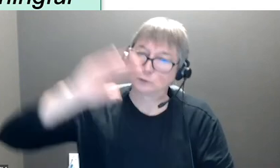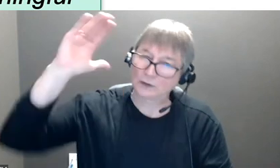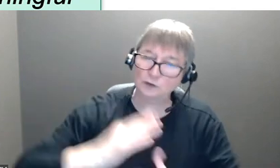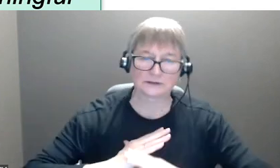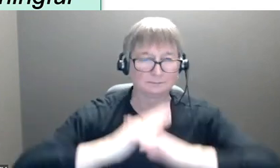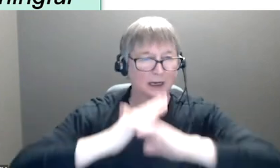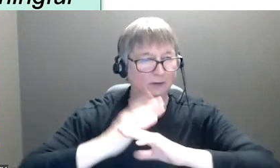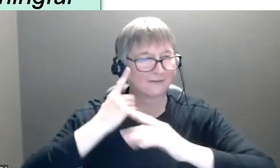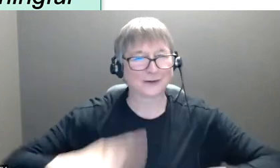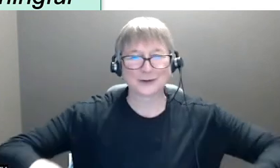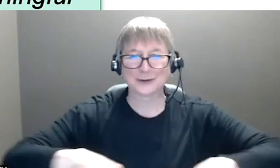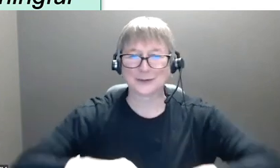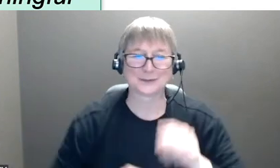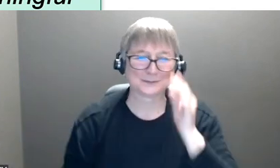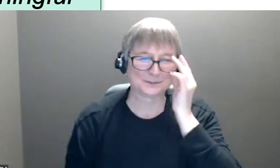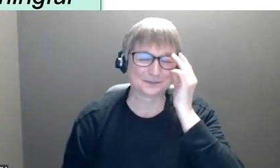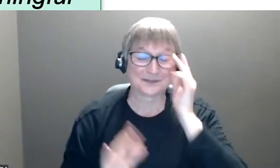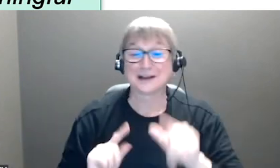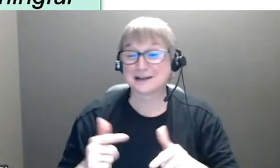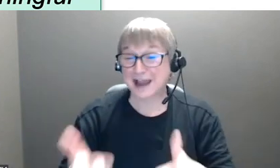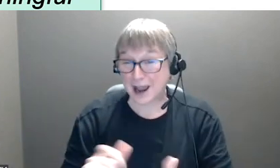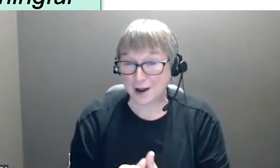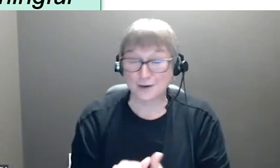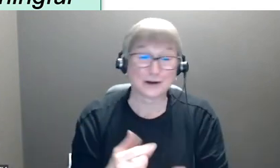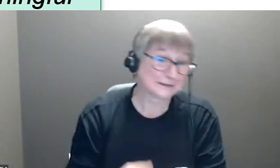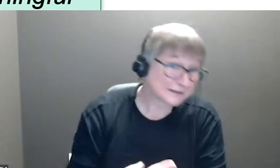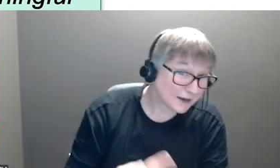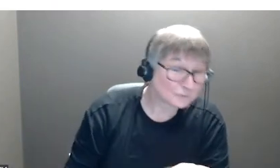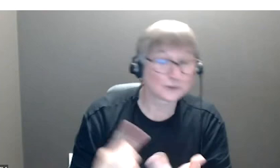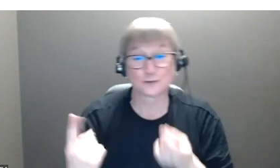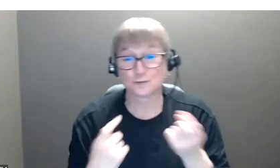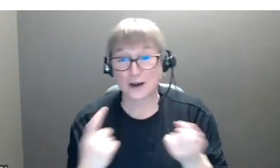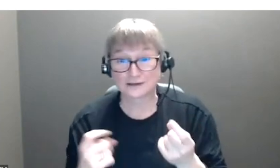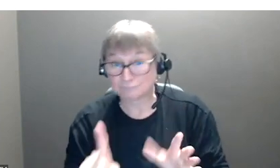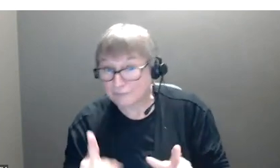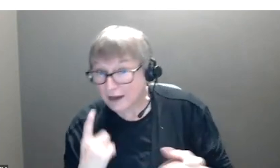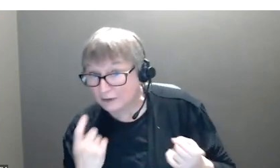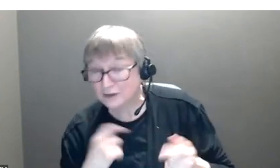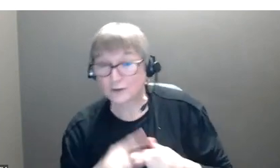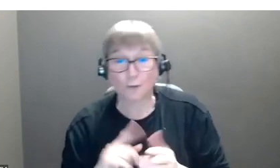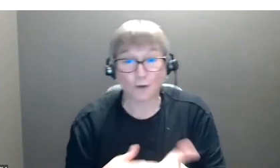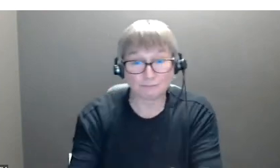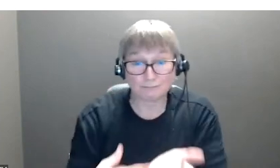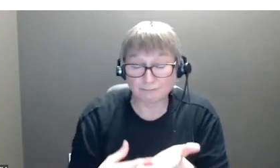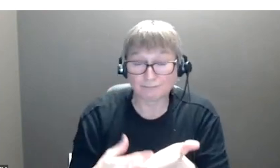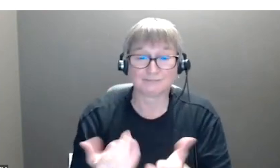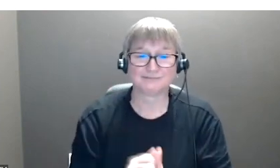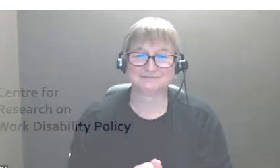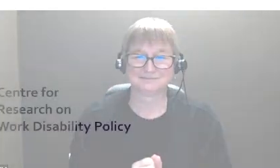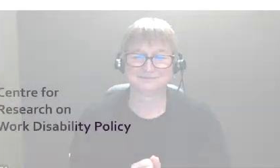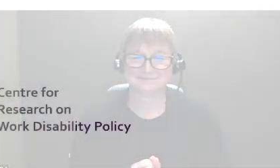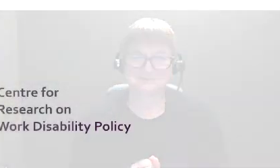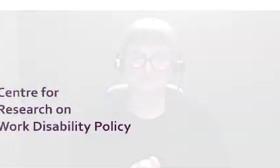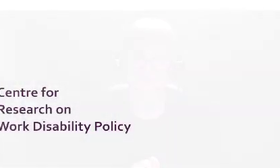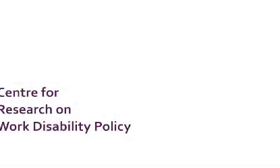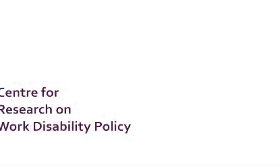and answer any other questions, ideas or comments you may have.